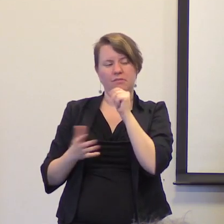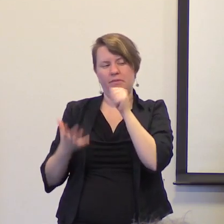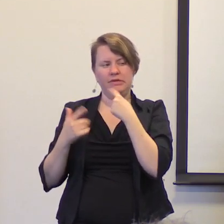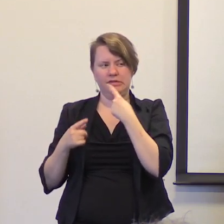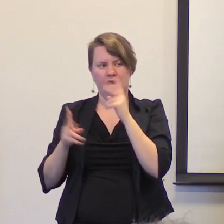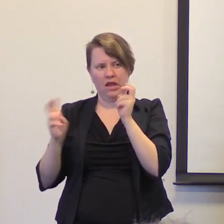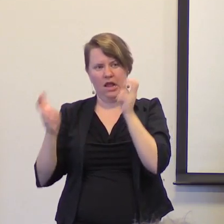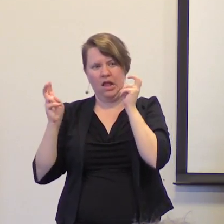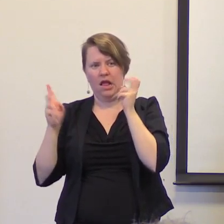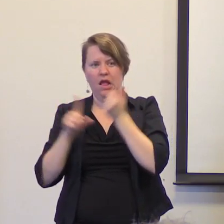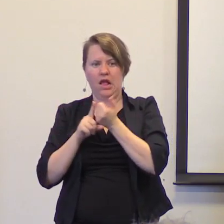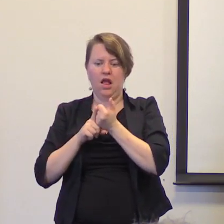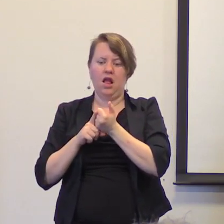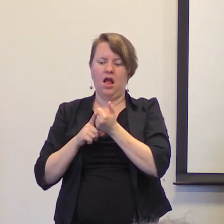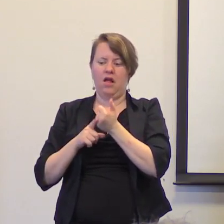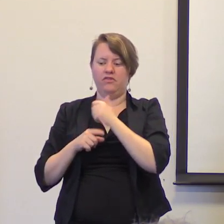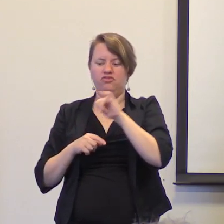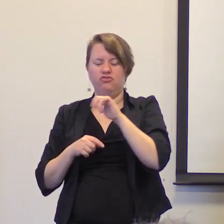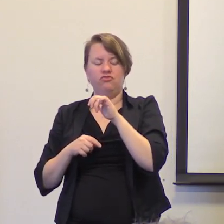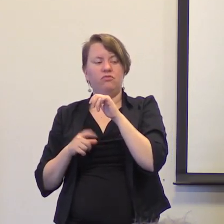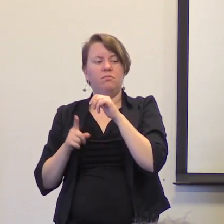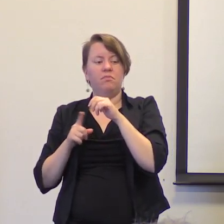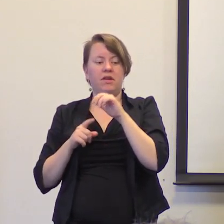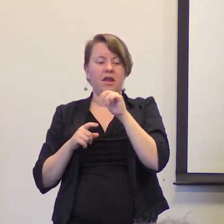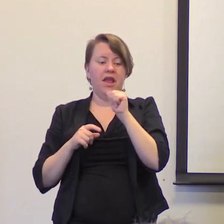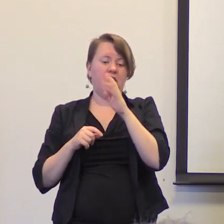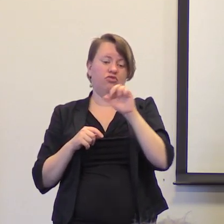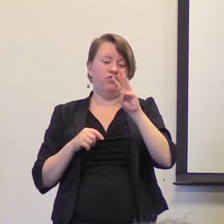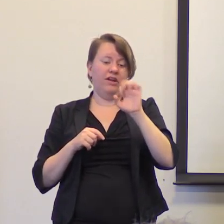but let John Marshall enforce his opinion. But Andrew Jackson did nothing to enforce that opinion.